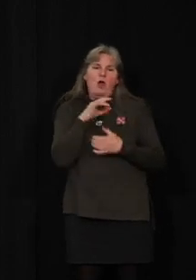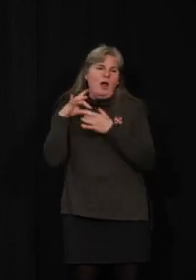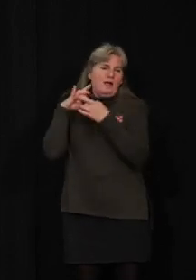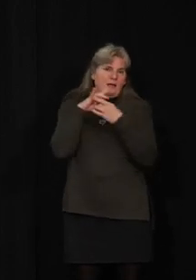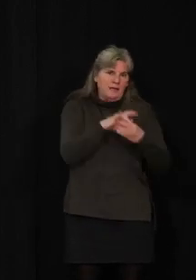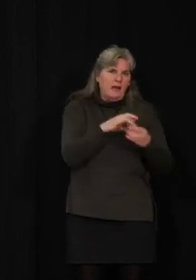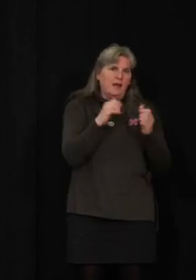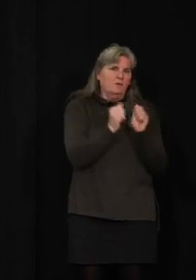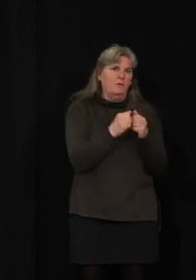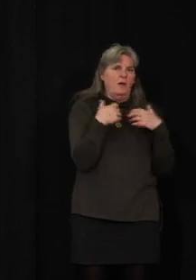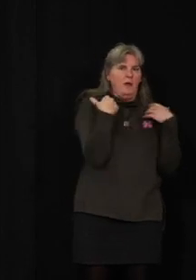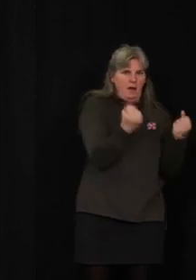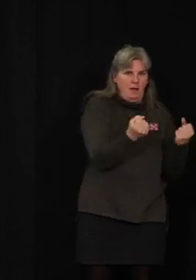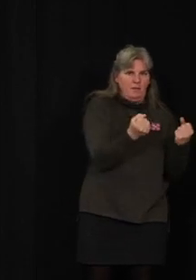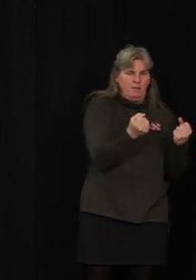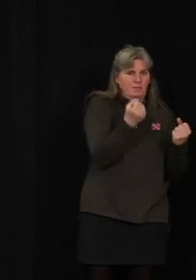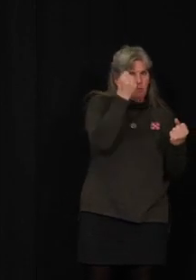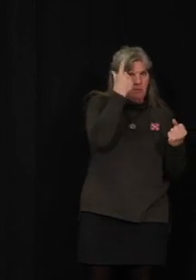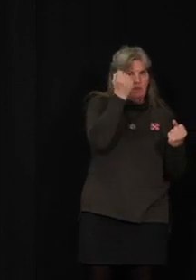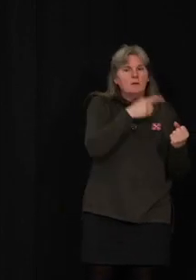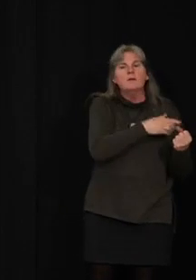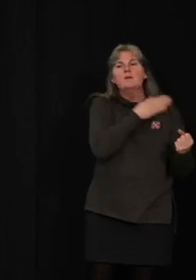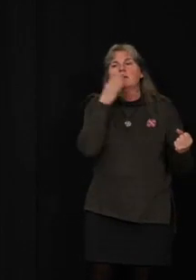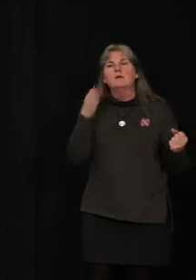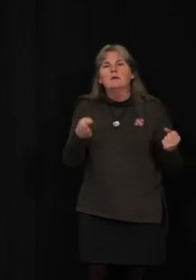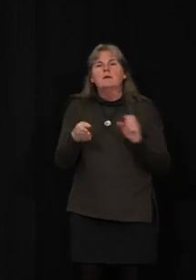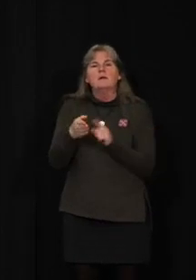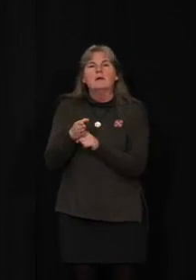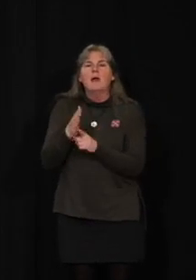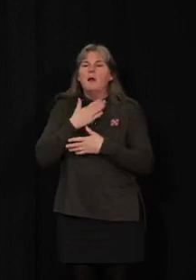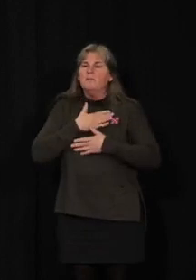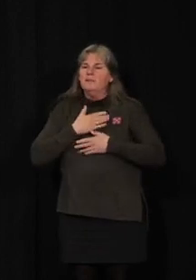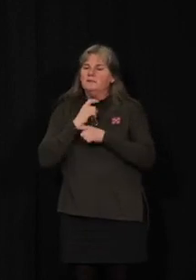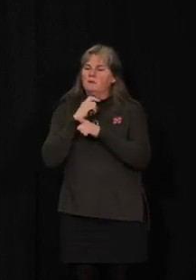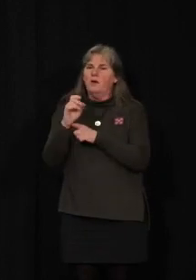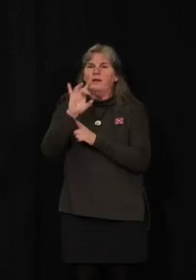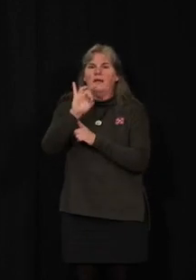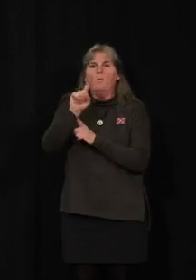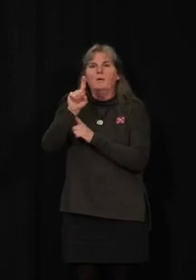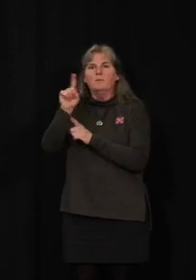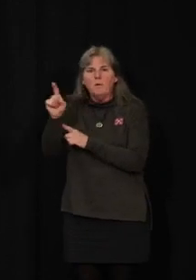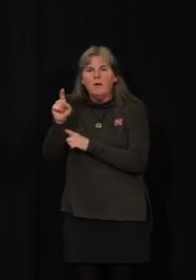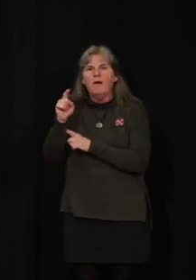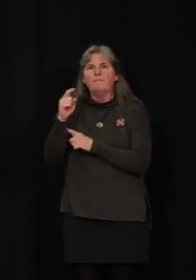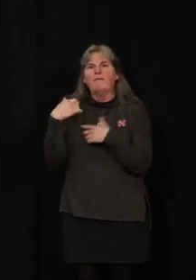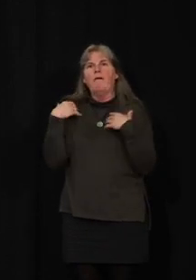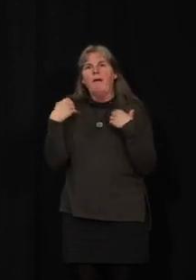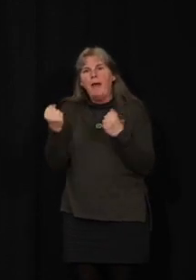Yukoners continue to use 811 for medical advice and 911 for emergencies.